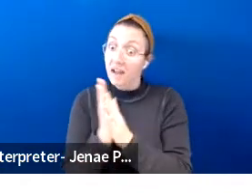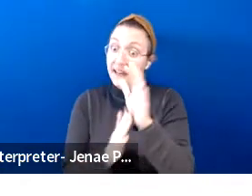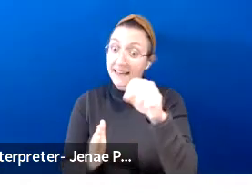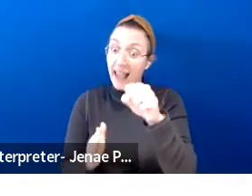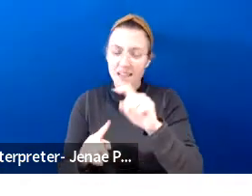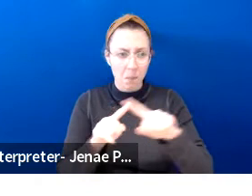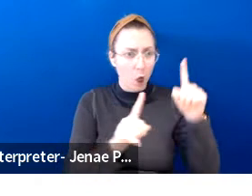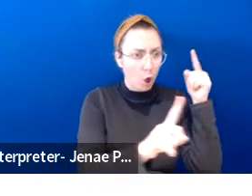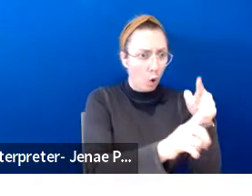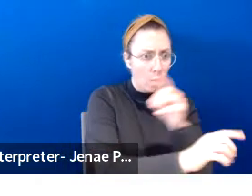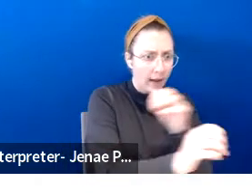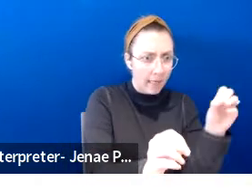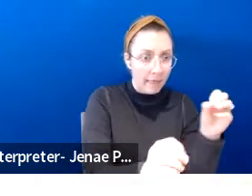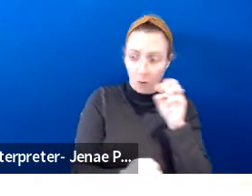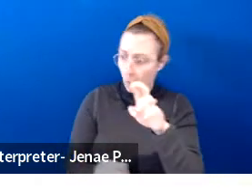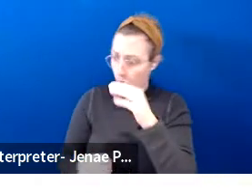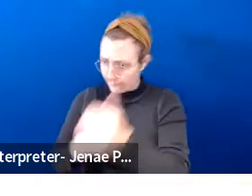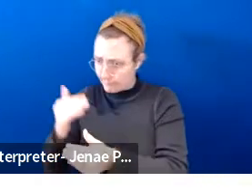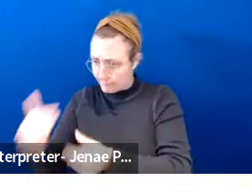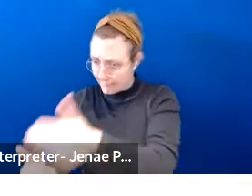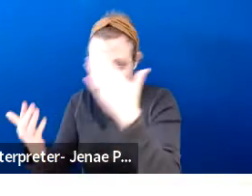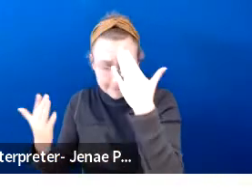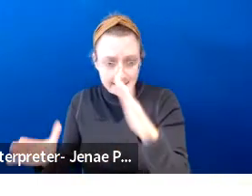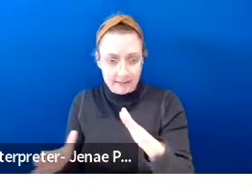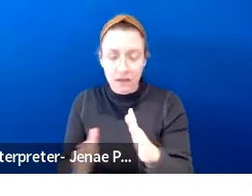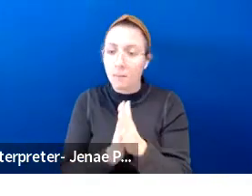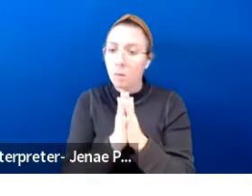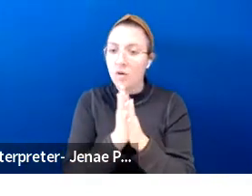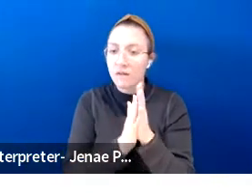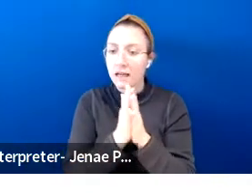or to have a pathway to that goal, the motivation is going to win, right?